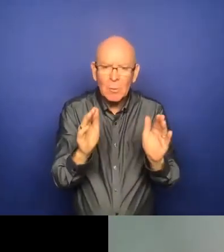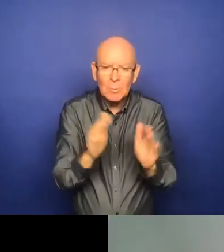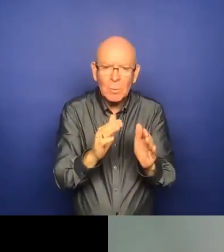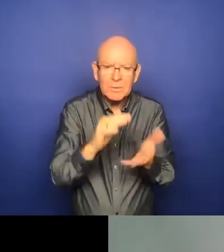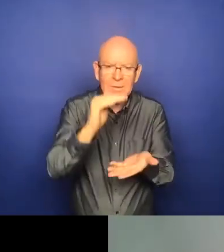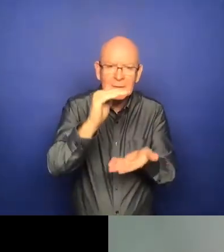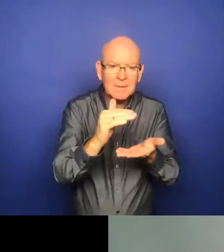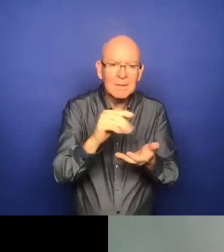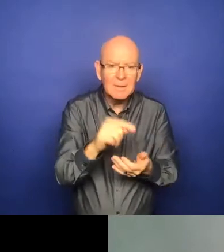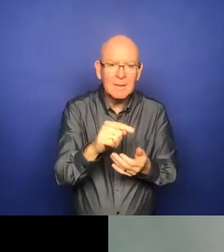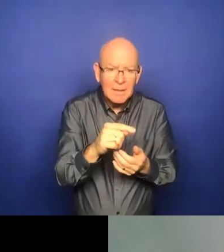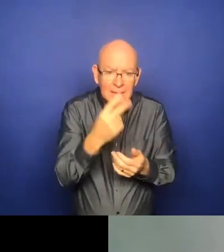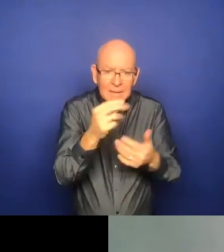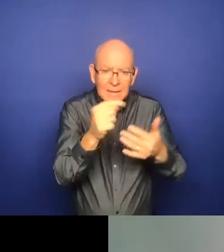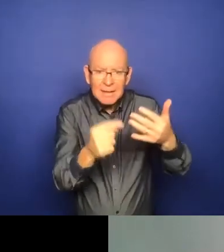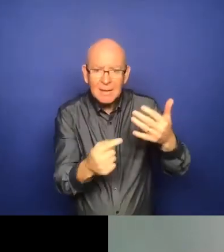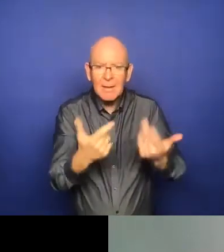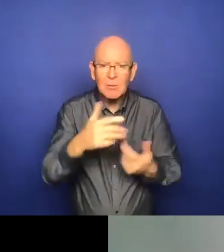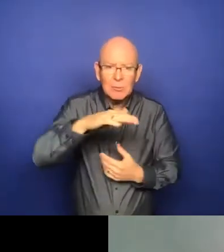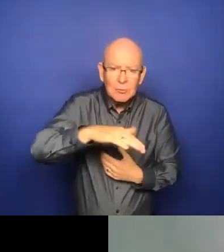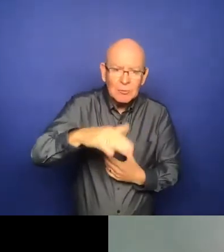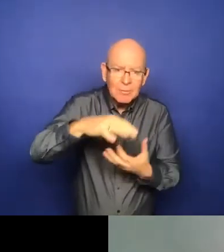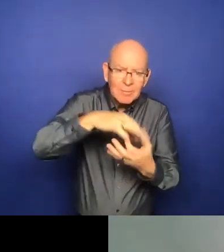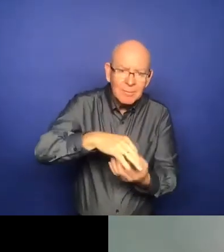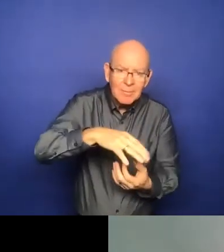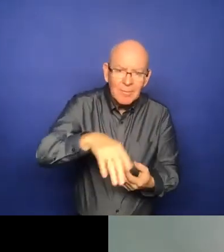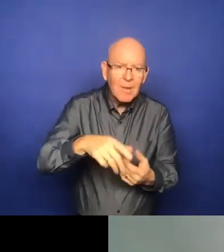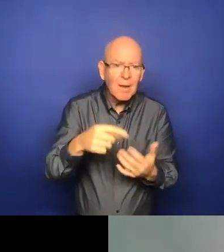related to phone or Internet survey administration. These